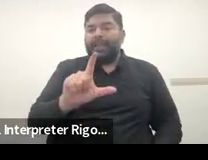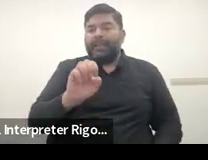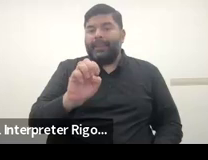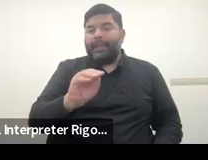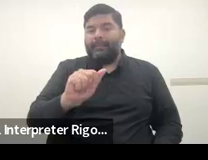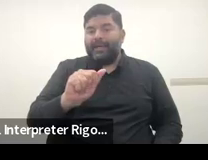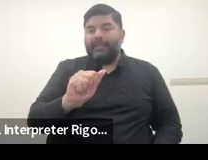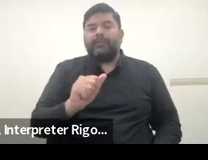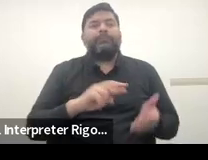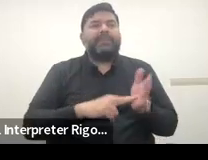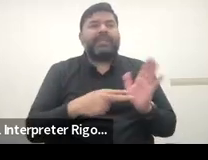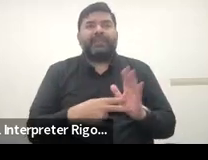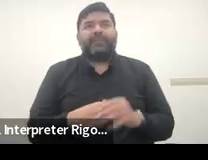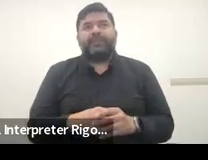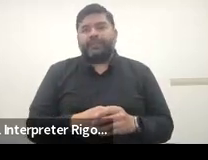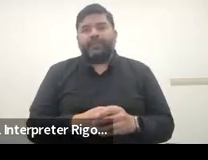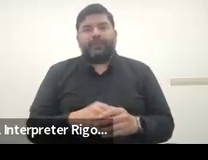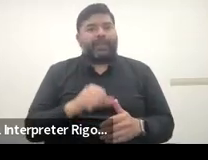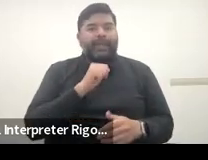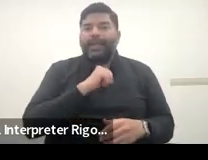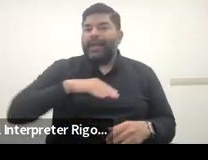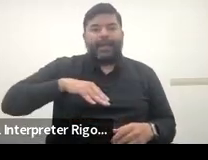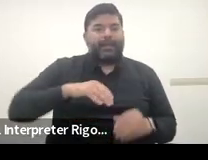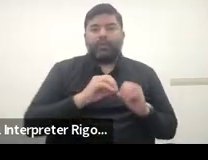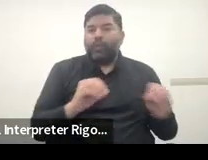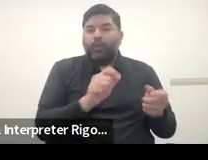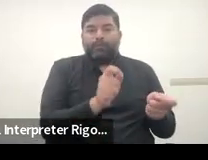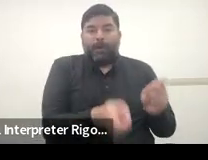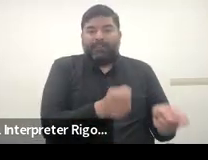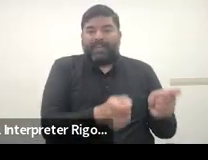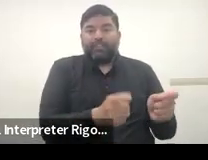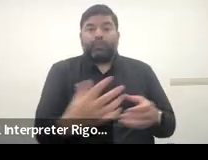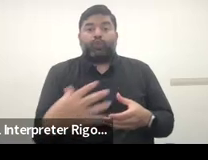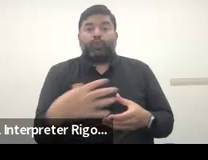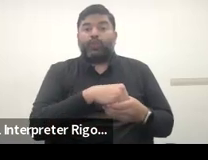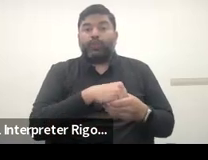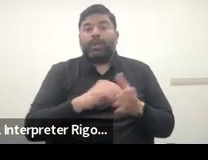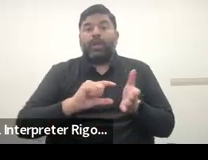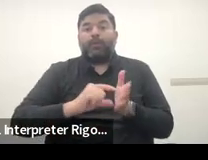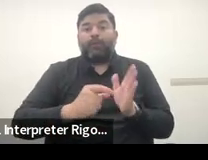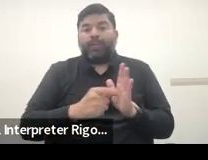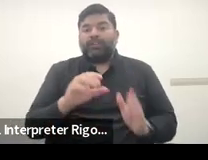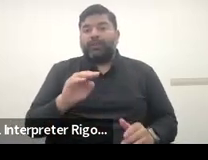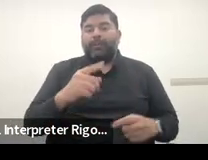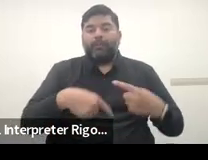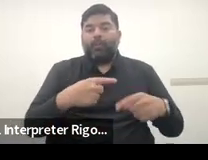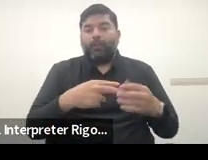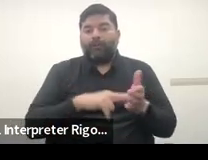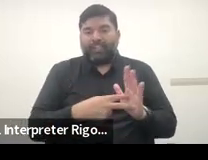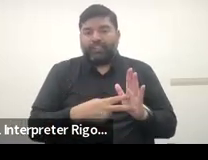it has not been modified to include any kind of morphology for example you could say